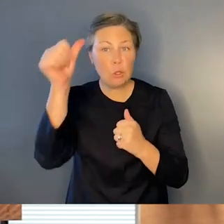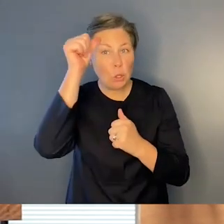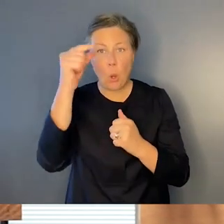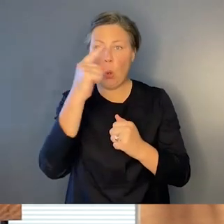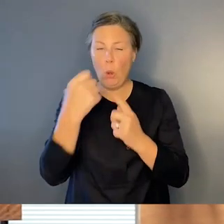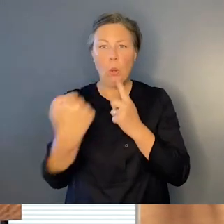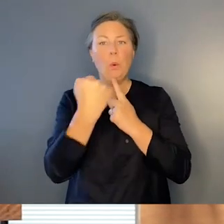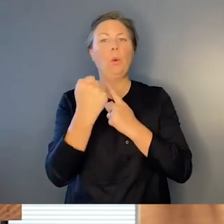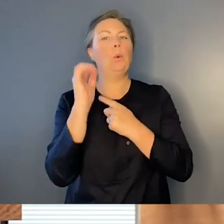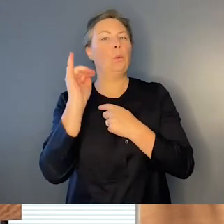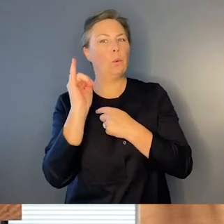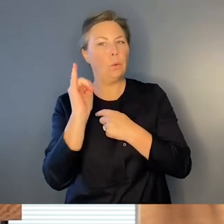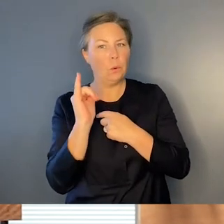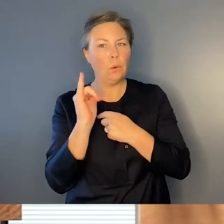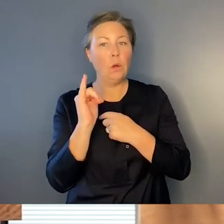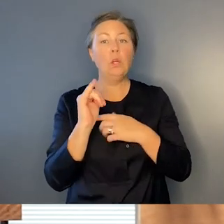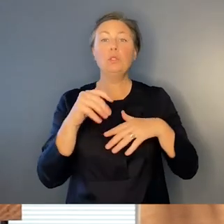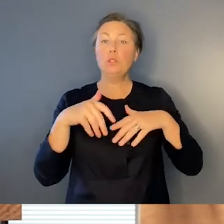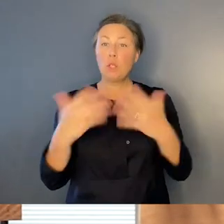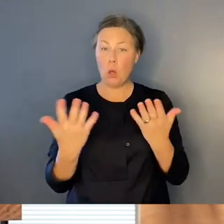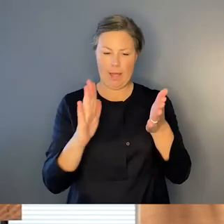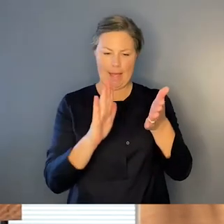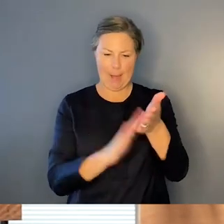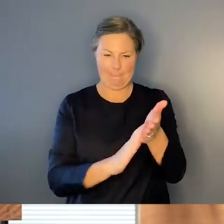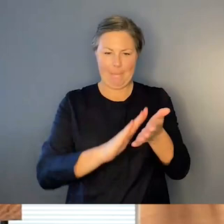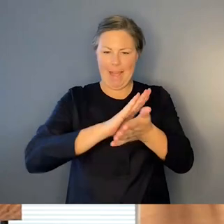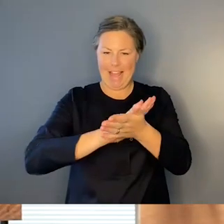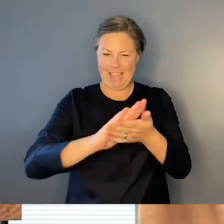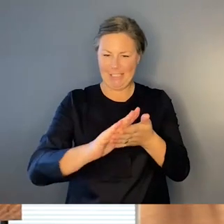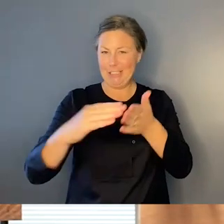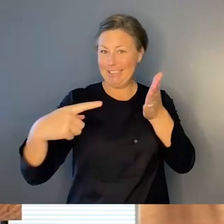So, when taking MHT, as we're gonna call it, because it's easier to say,